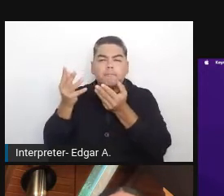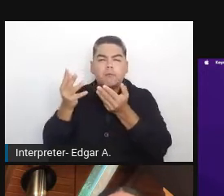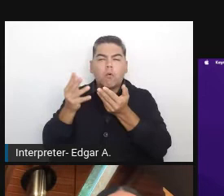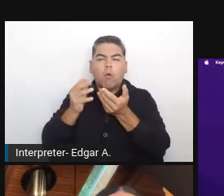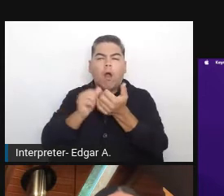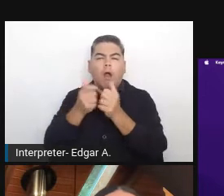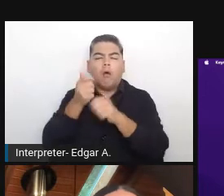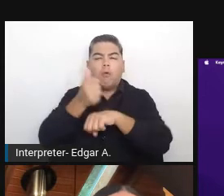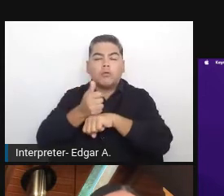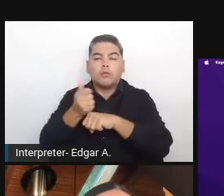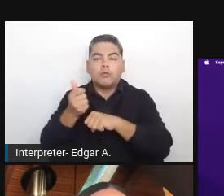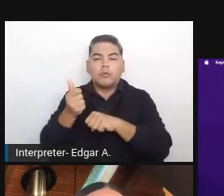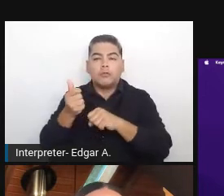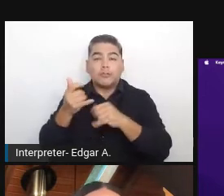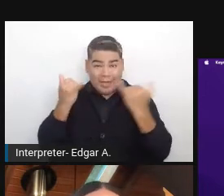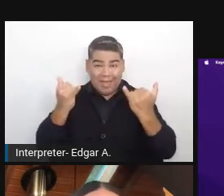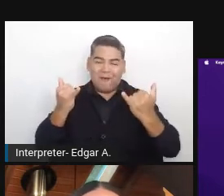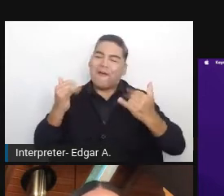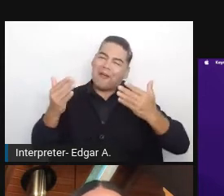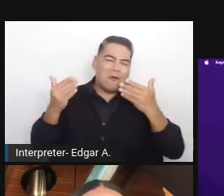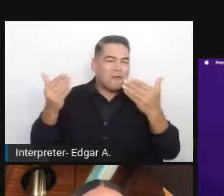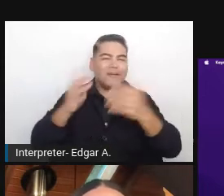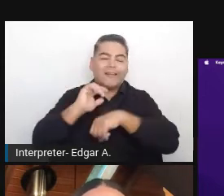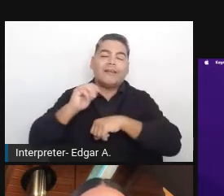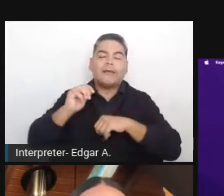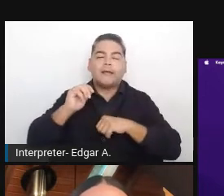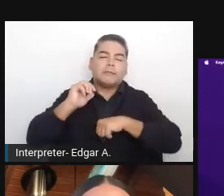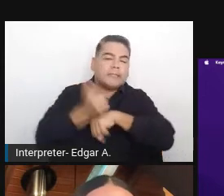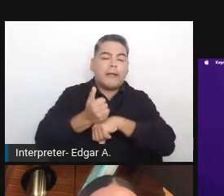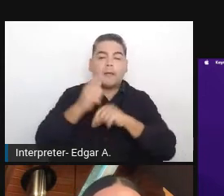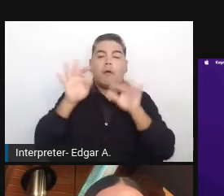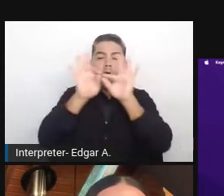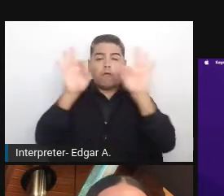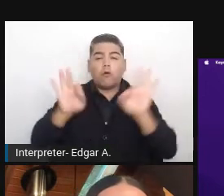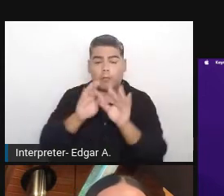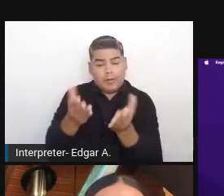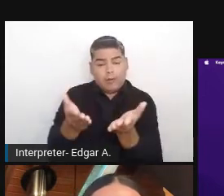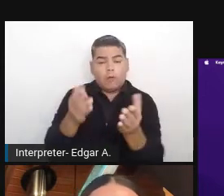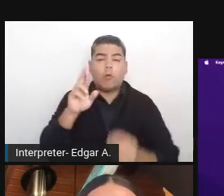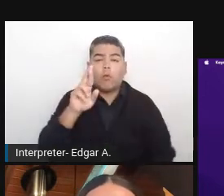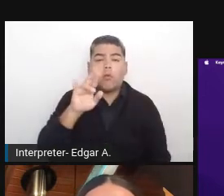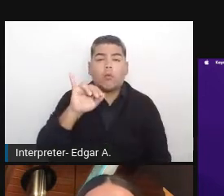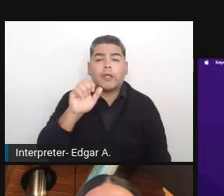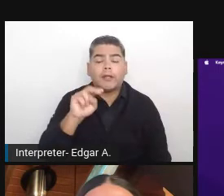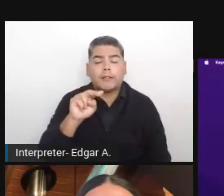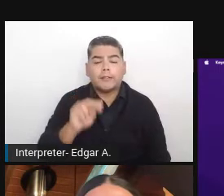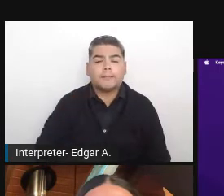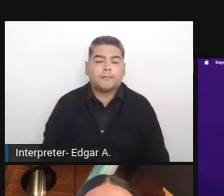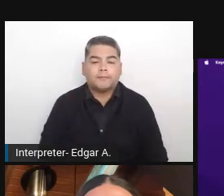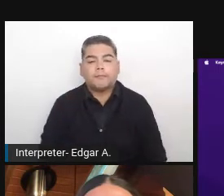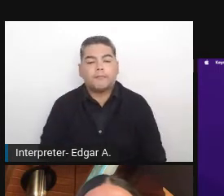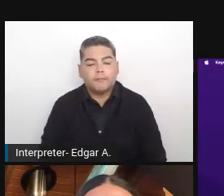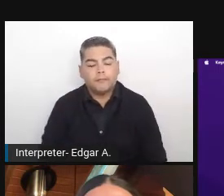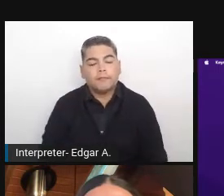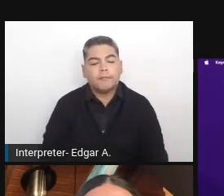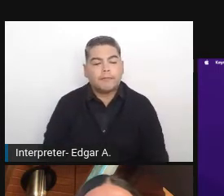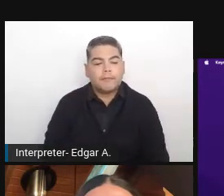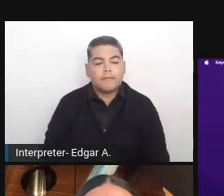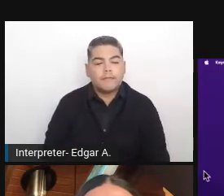I'll turn it over to Rian to talk some more about usability. Form usability or user experience.